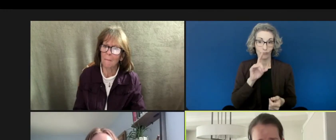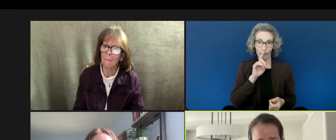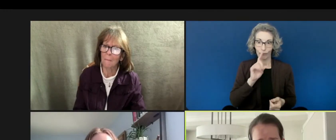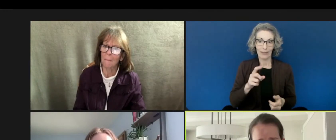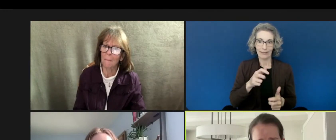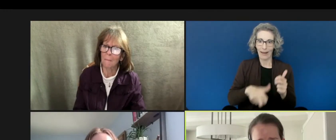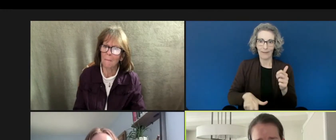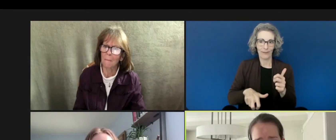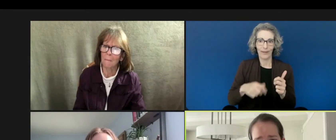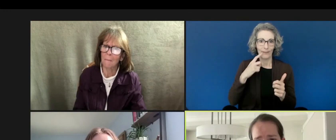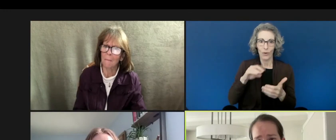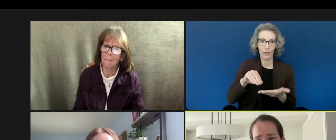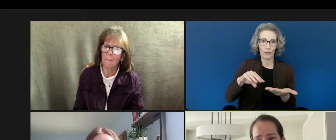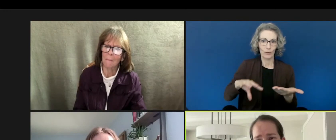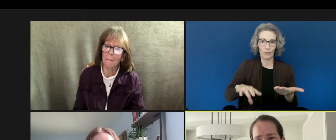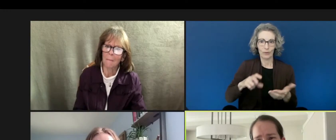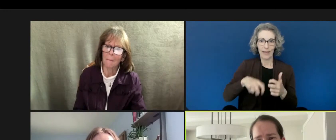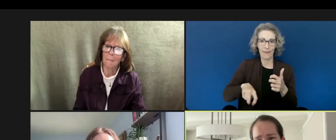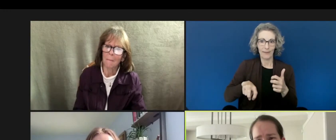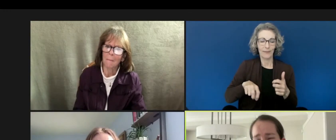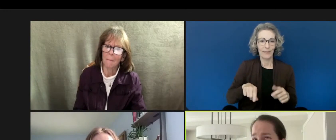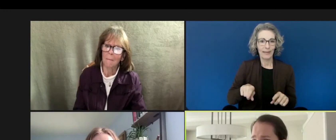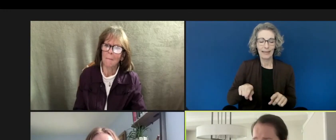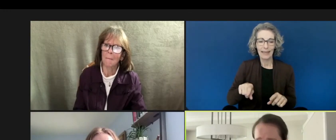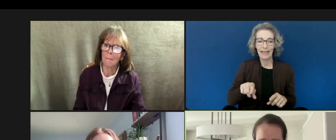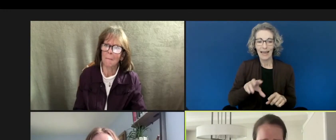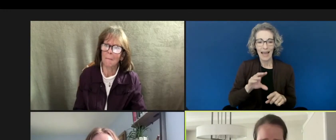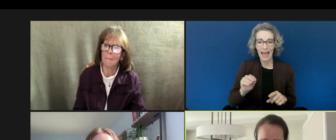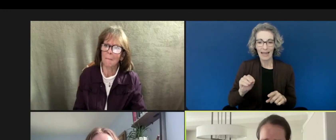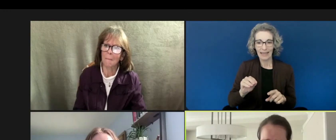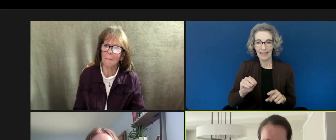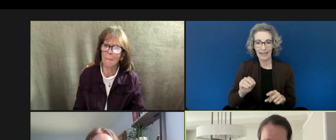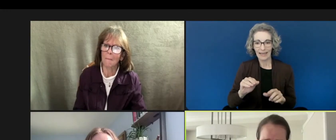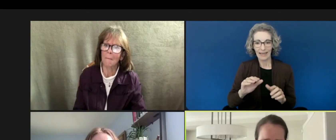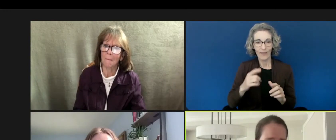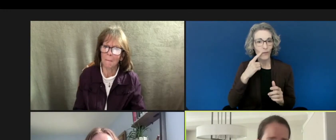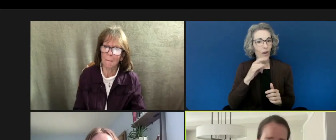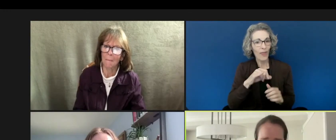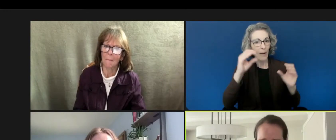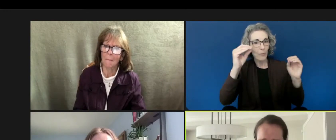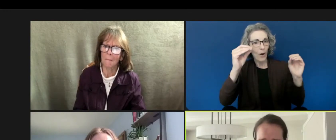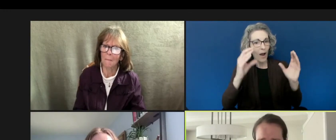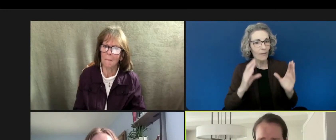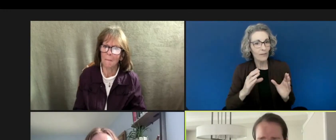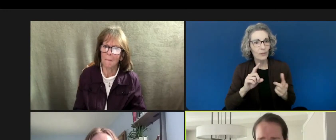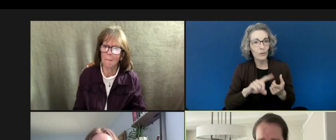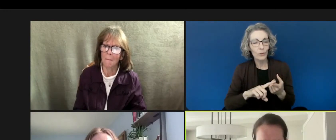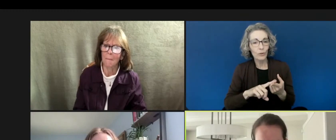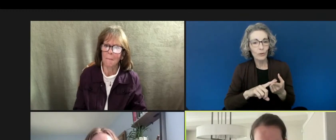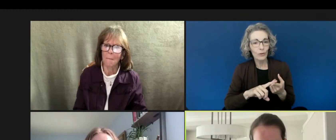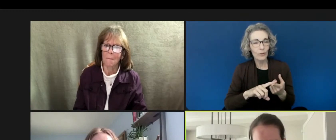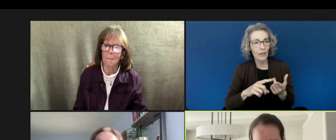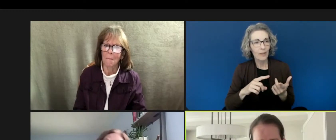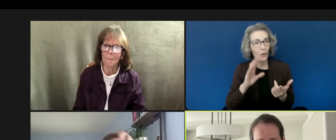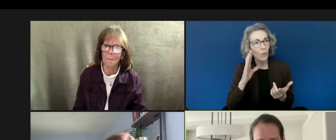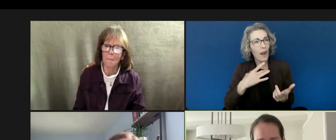it helps for that prof to start to understand a different perspective.